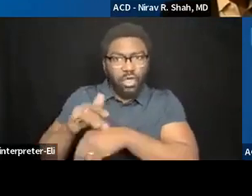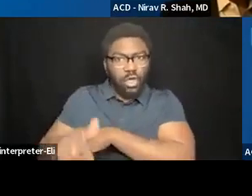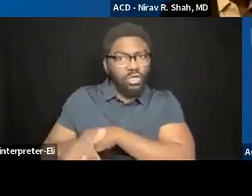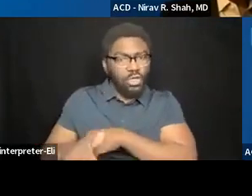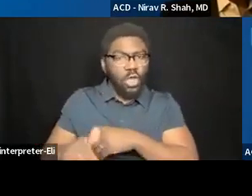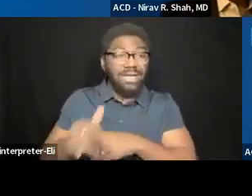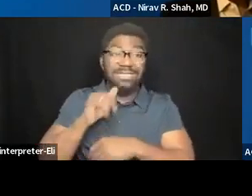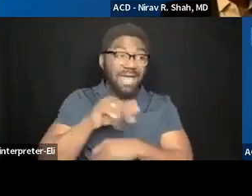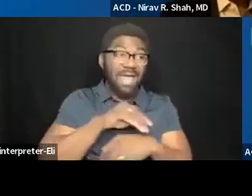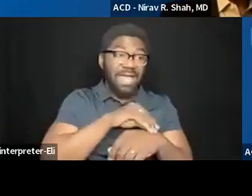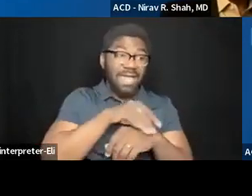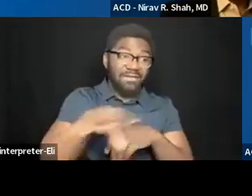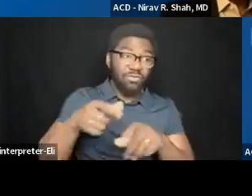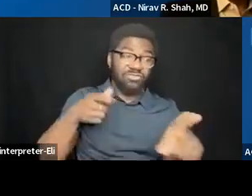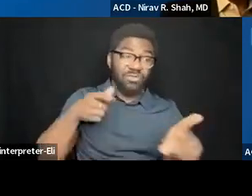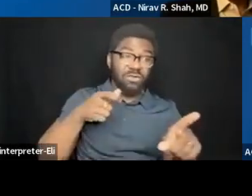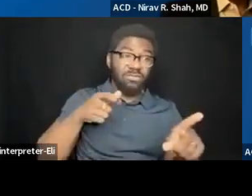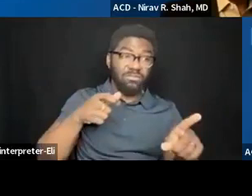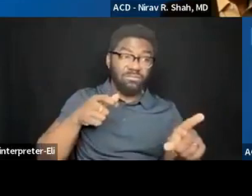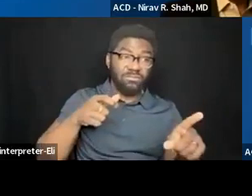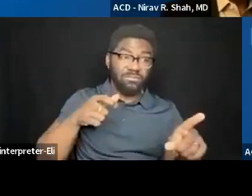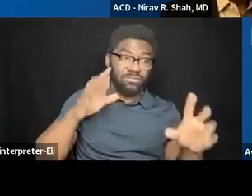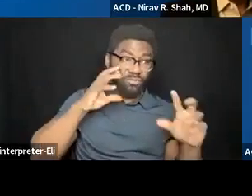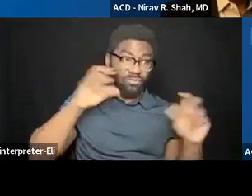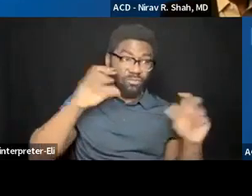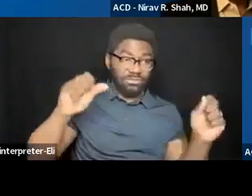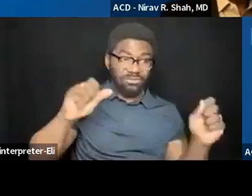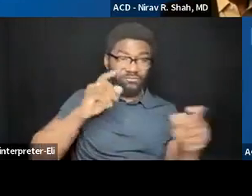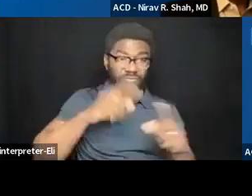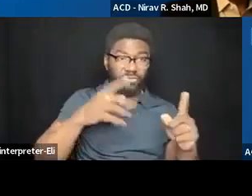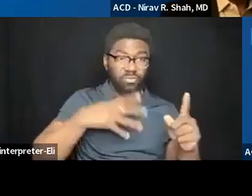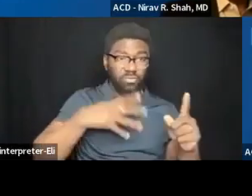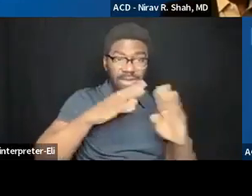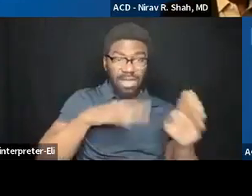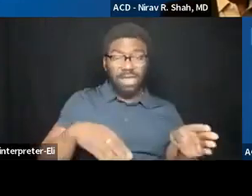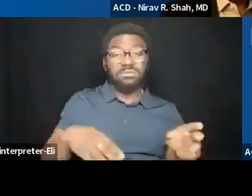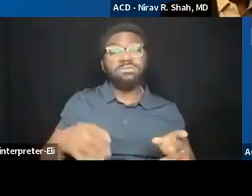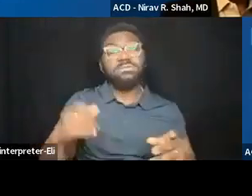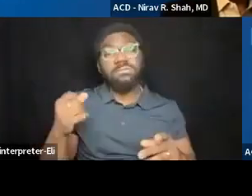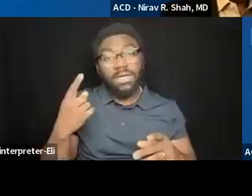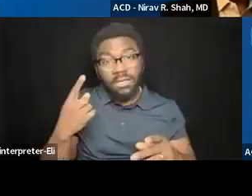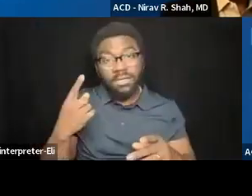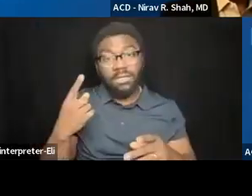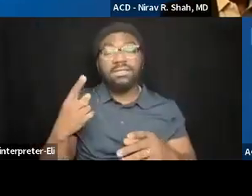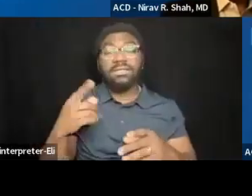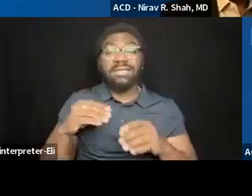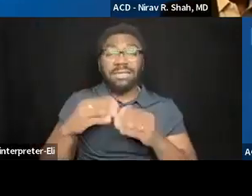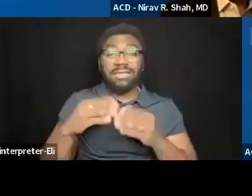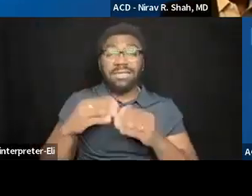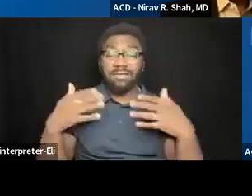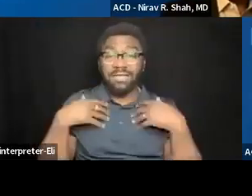Now, having said that, being in public health emergencies in a public health lab, there's a lot of tension.